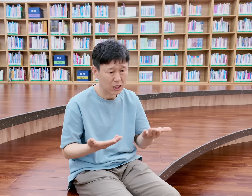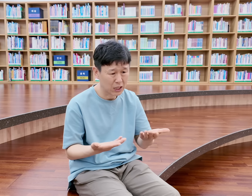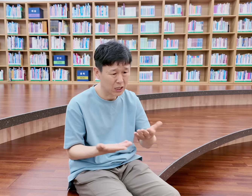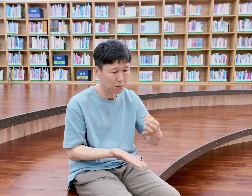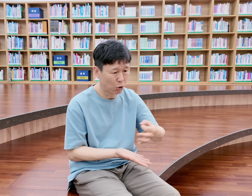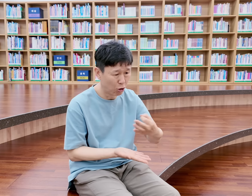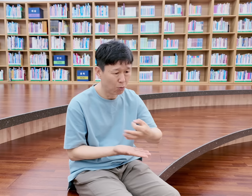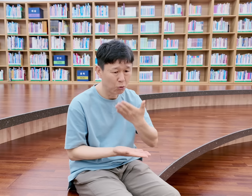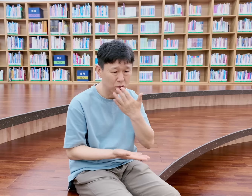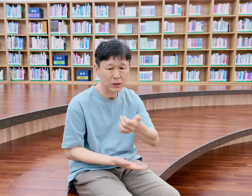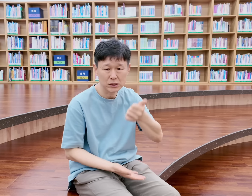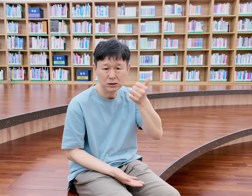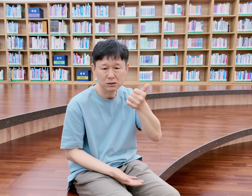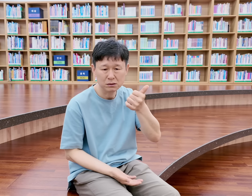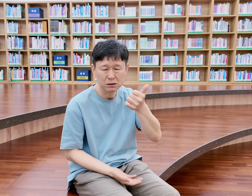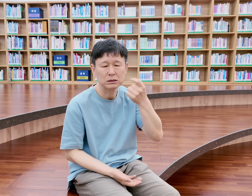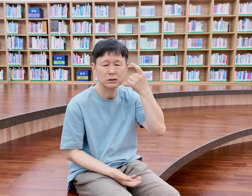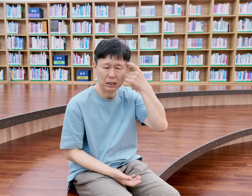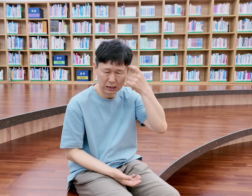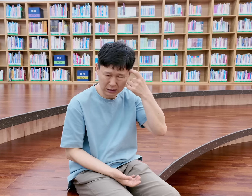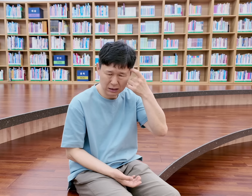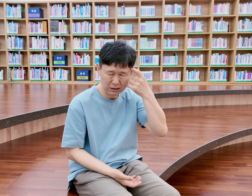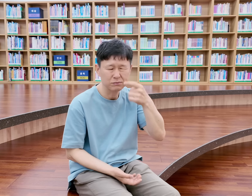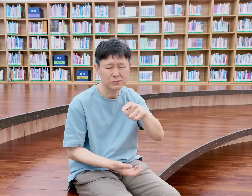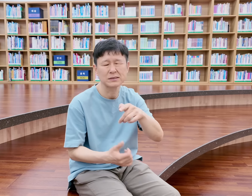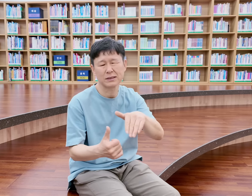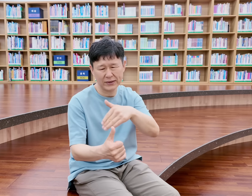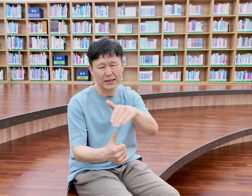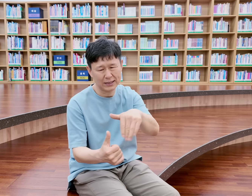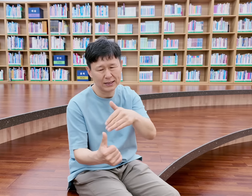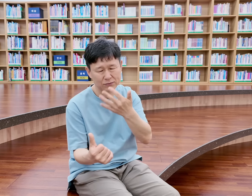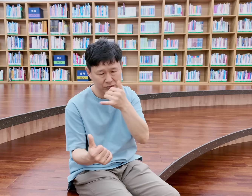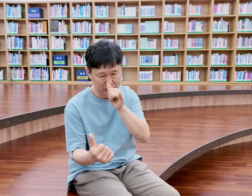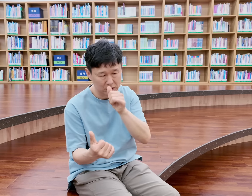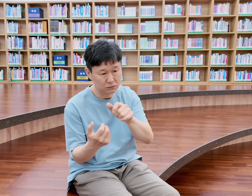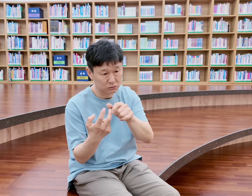It’s better to work and earn a living.”